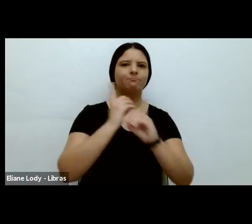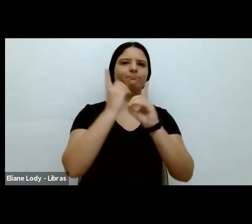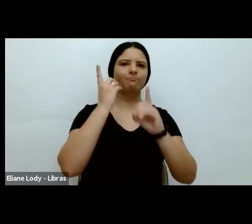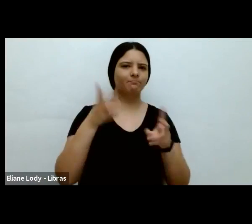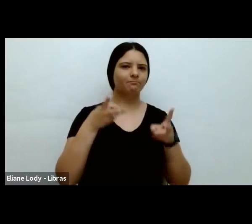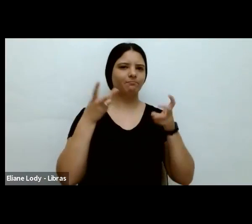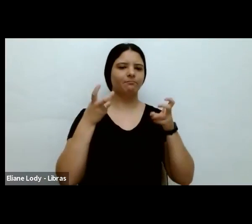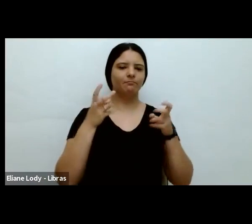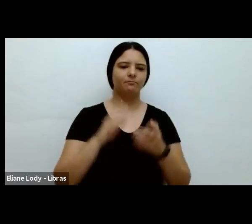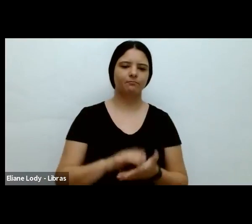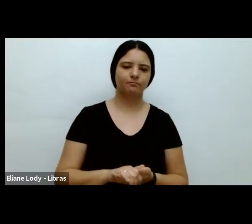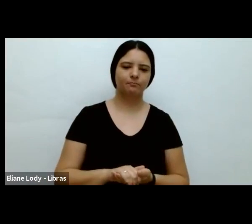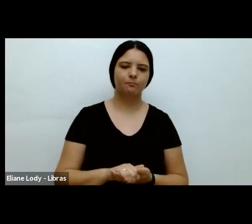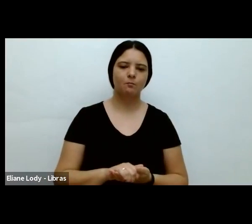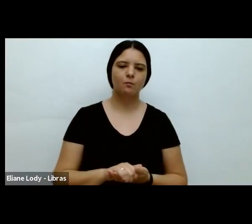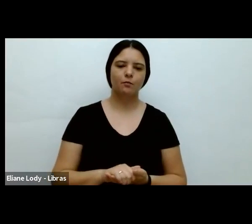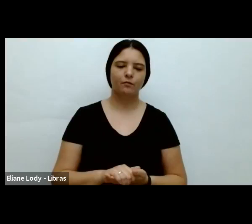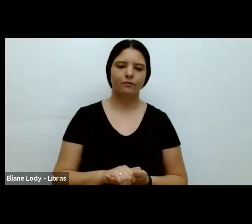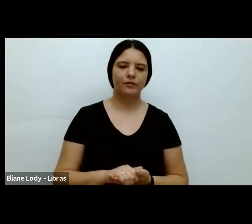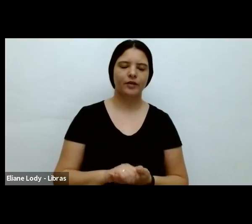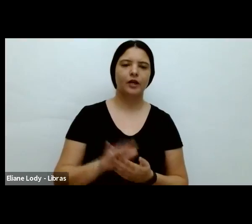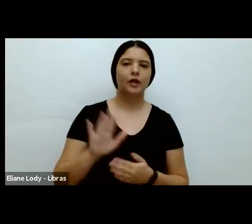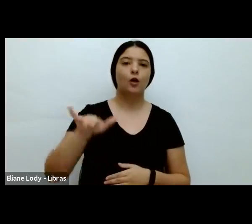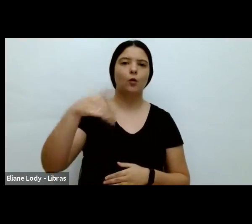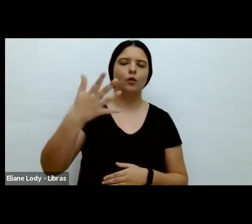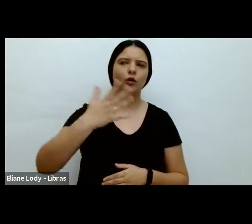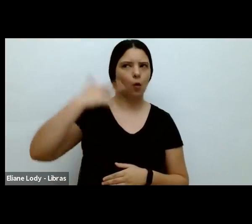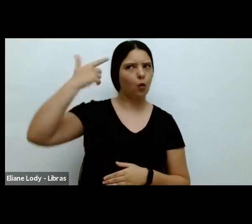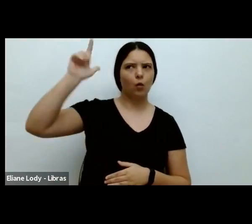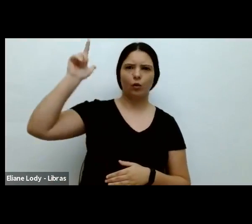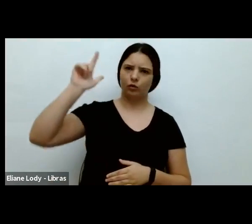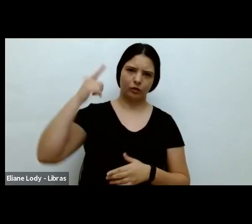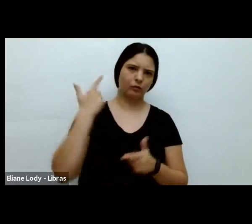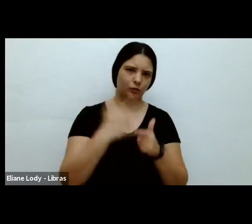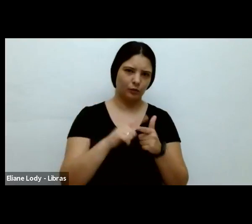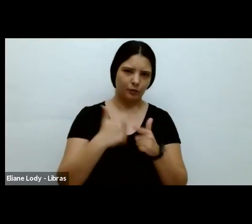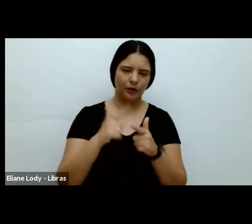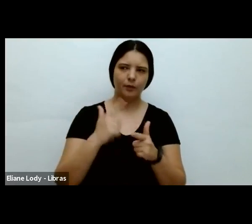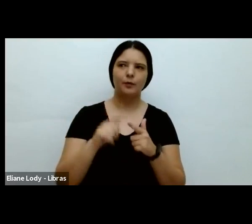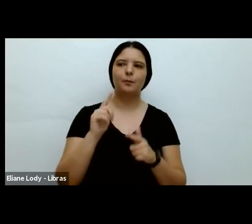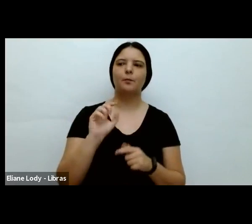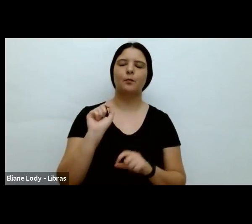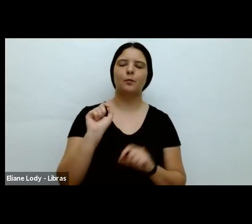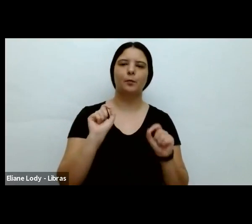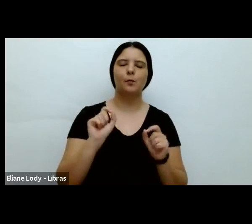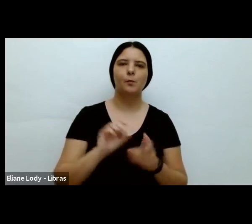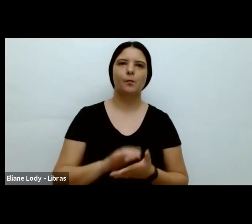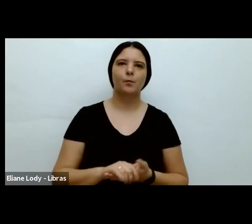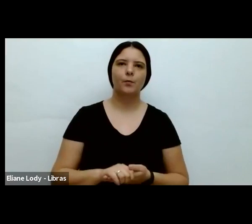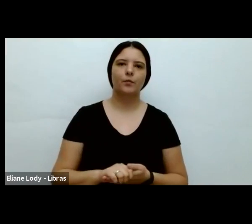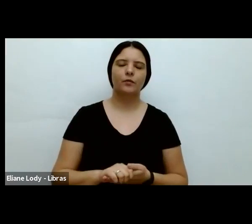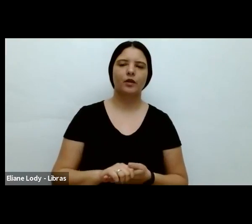to say goodbye to say goodbye aspect too to say goodbye spec two year when aspect to say goodbye spec to. Yeah, when we analyze these contacts when we analyze these families. Elisa is Elisa is was